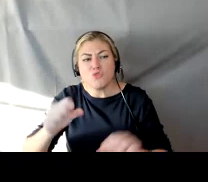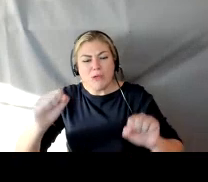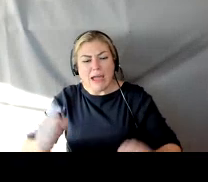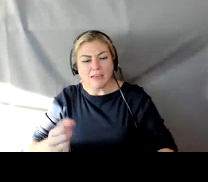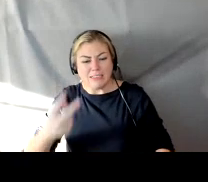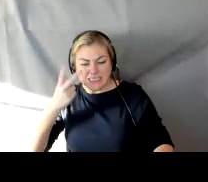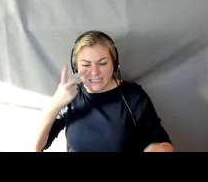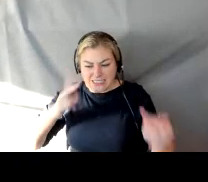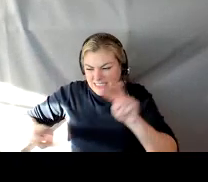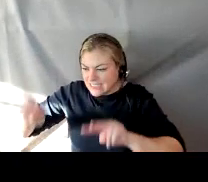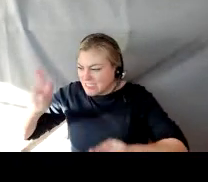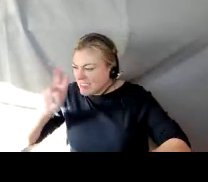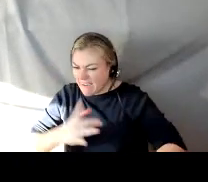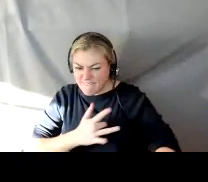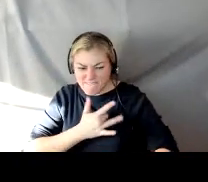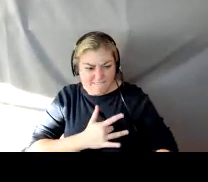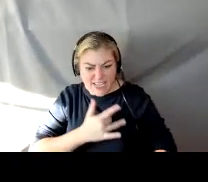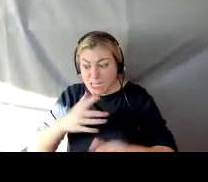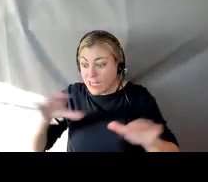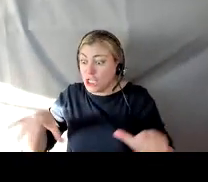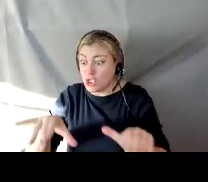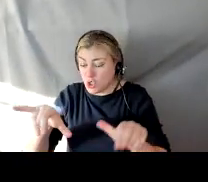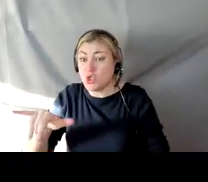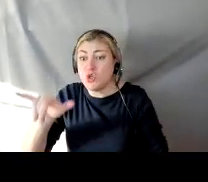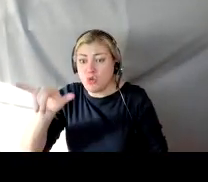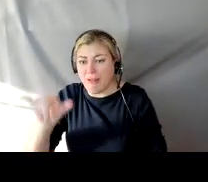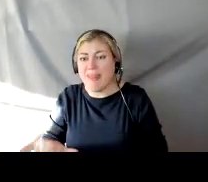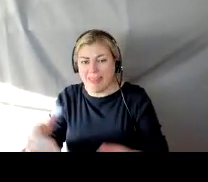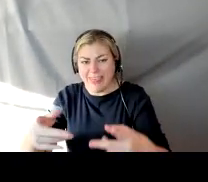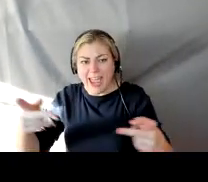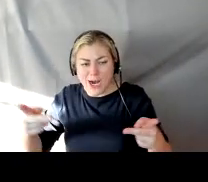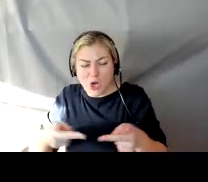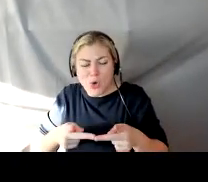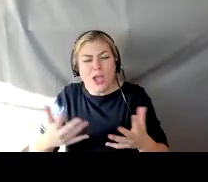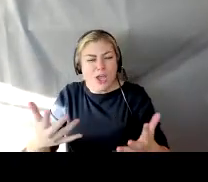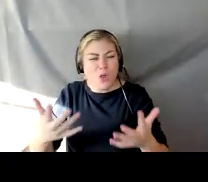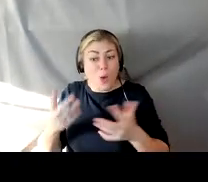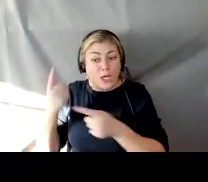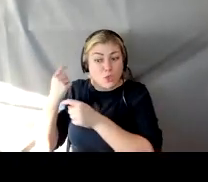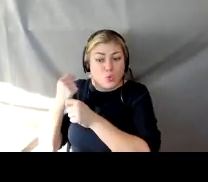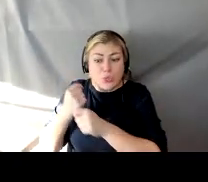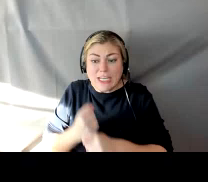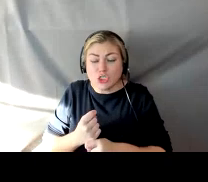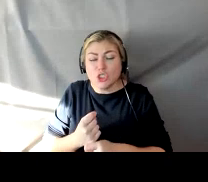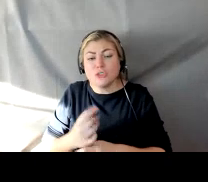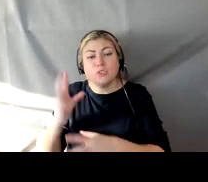We want to look for traditions and customs that are unique to the Great